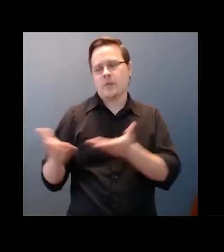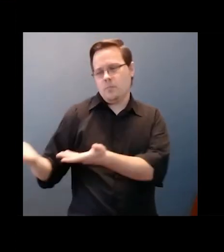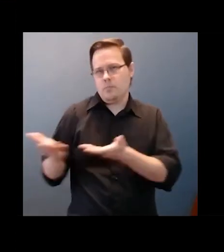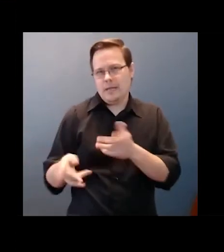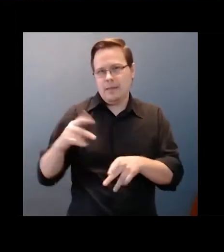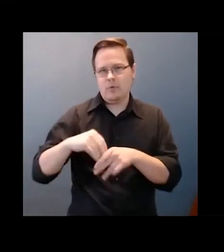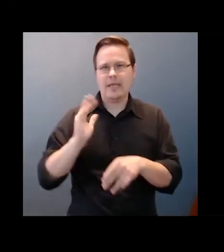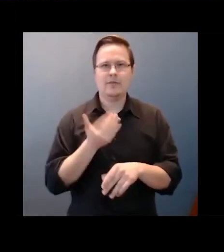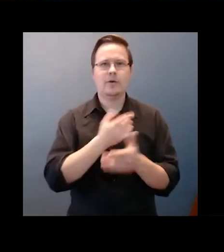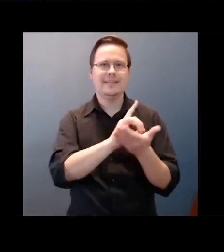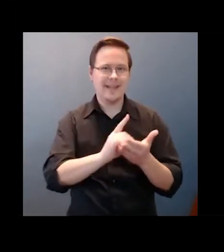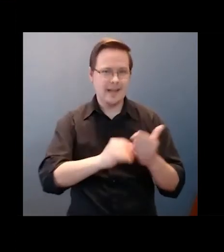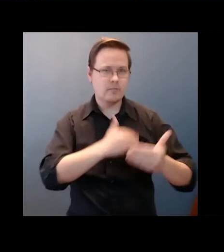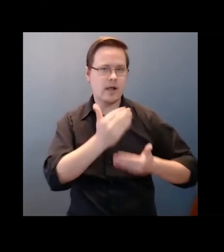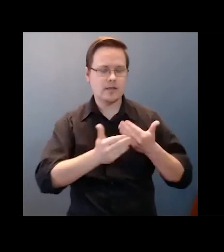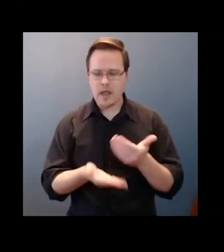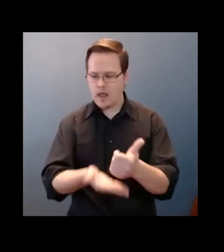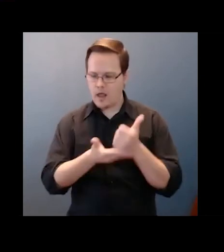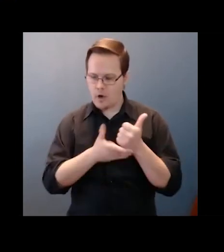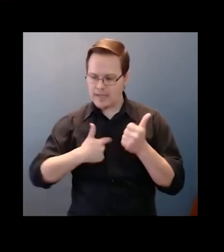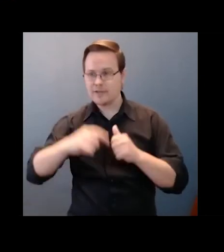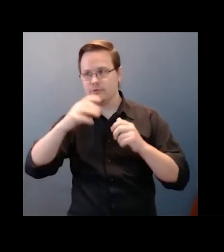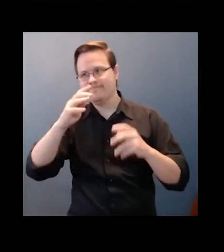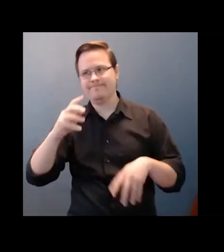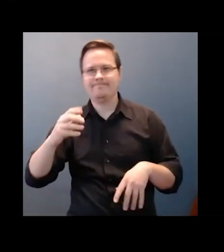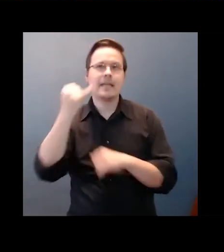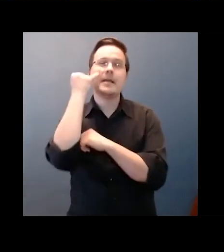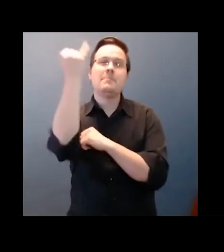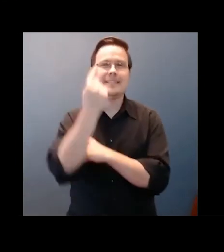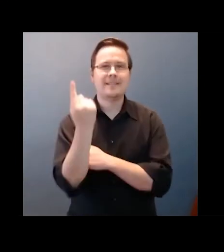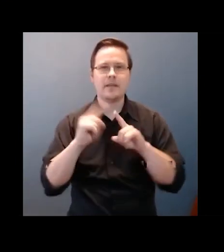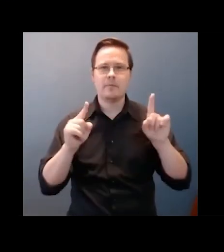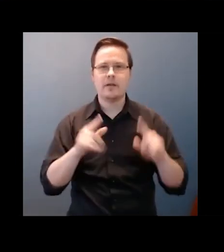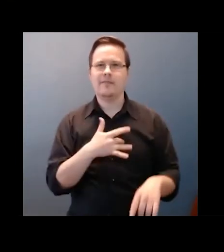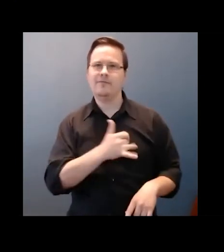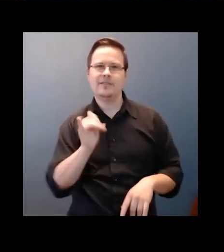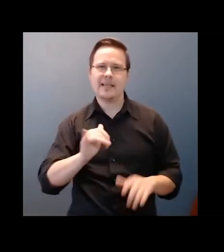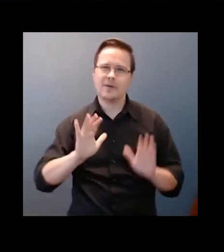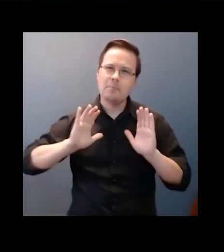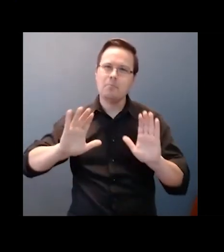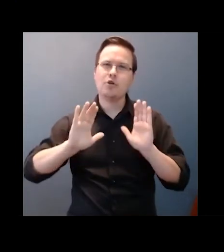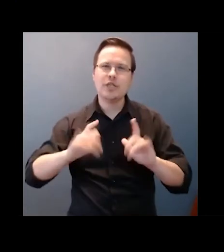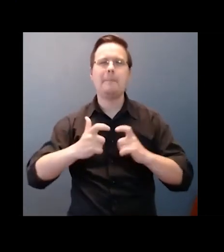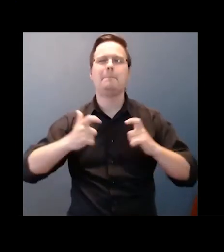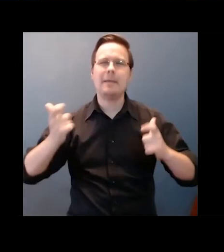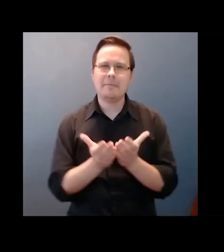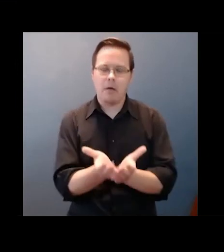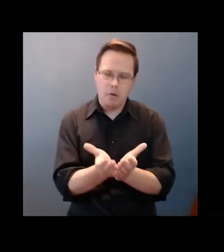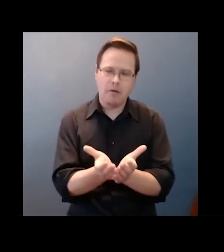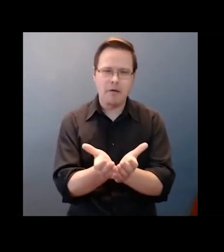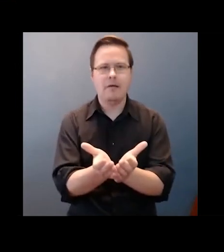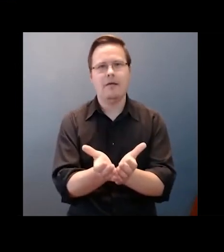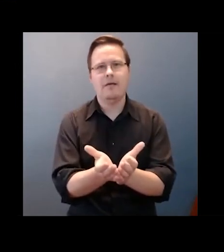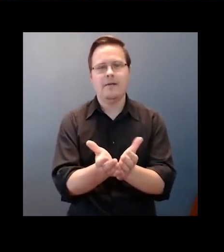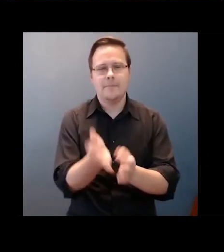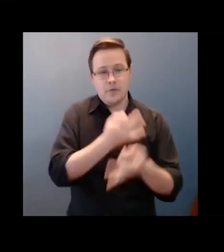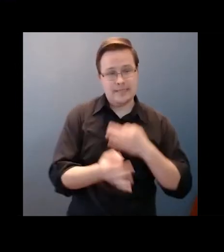just bringing people into our design processes and and helping us together imagine something different. Feels sometimes like you're pushing the gigantic boat.